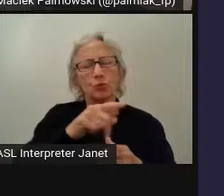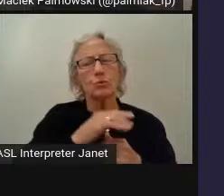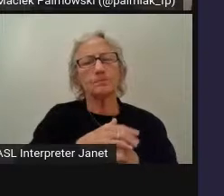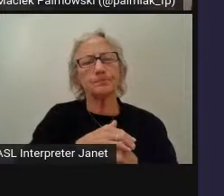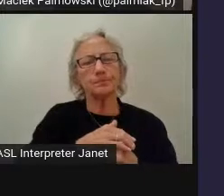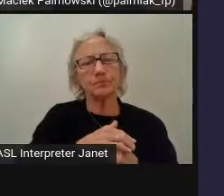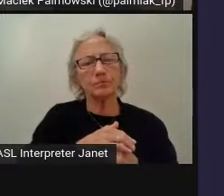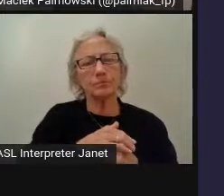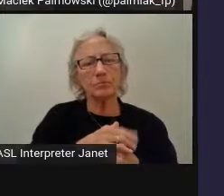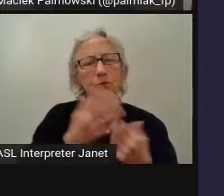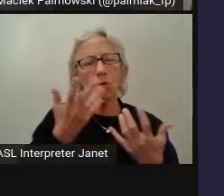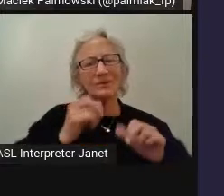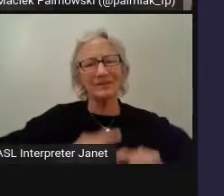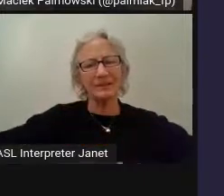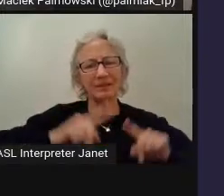Let's compare them. I will